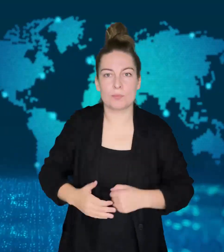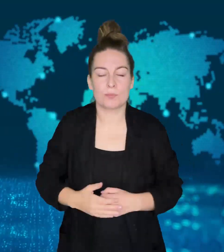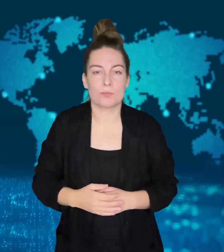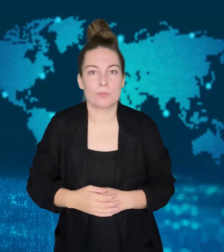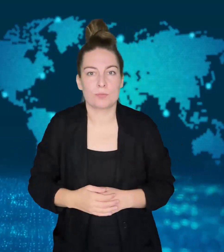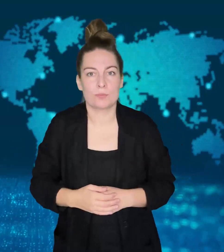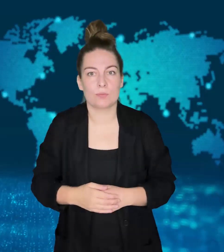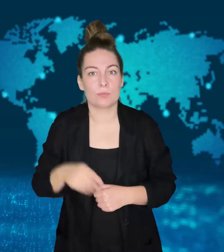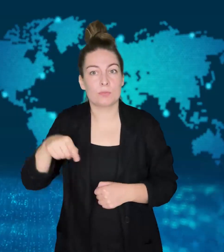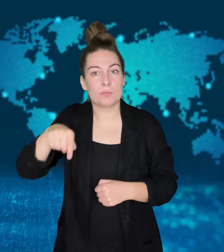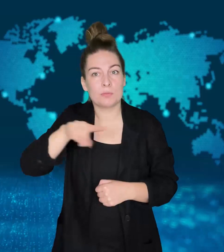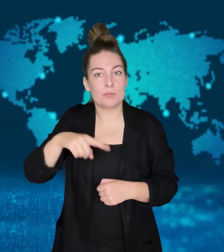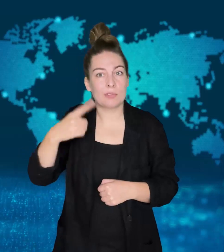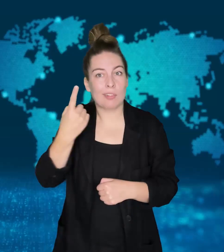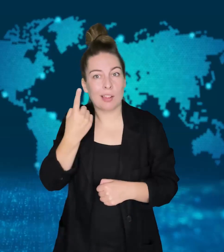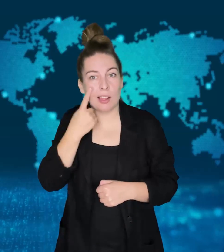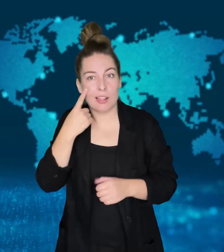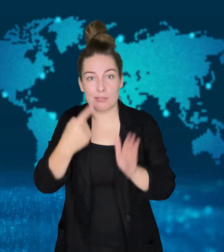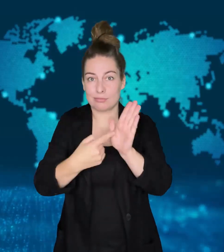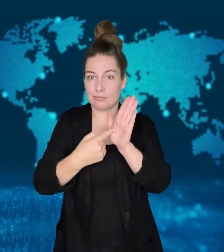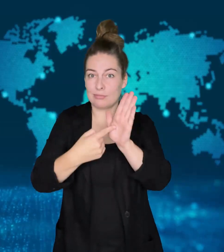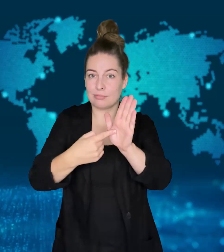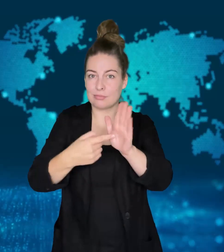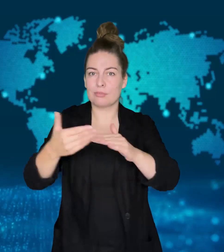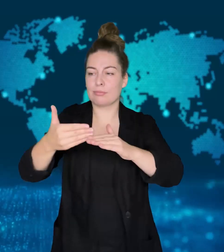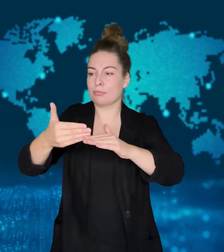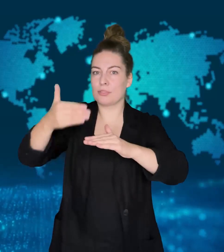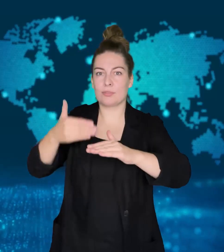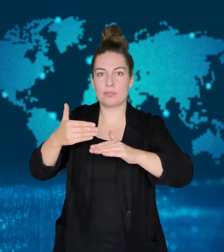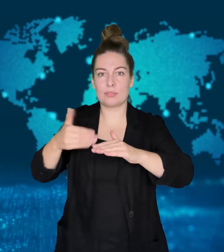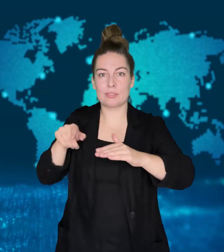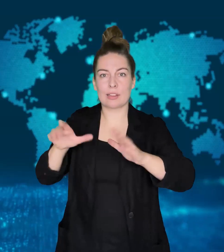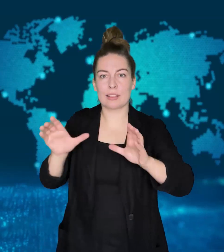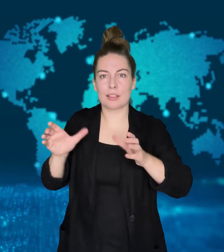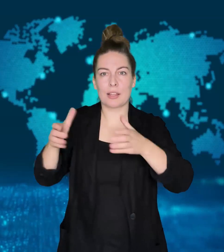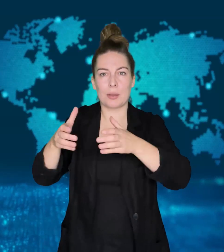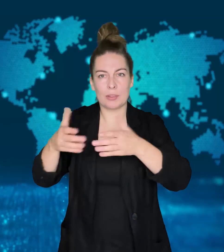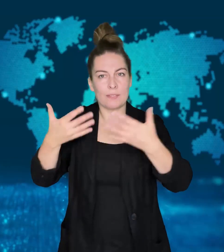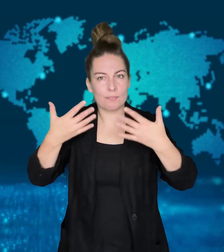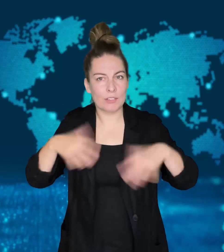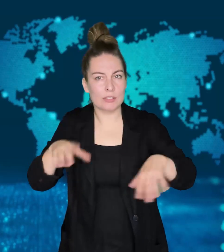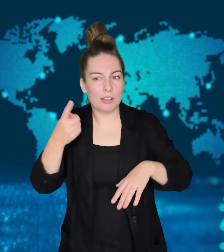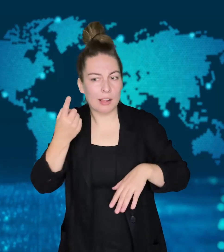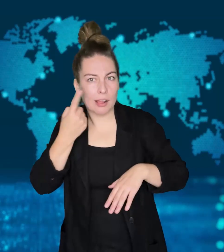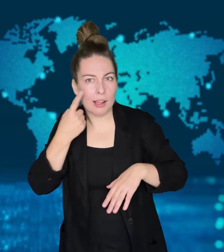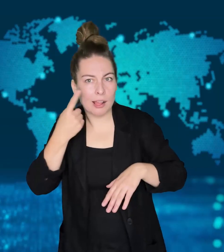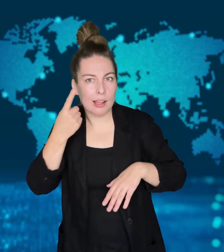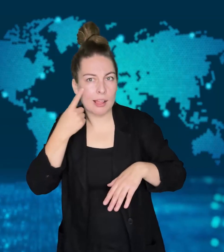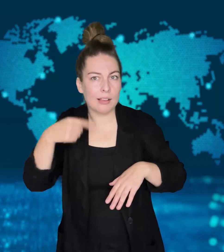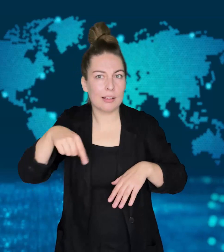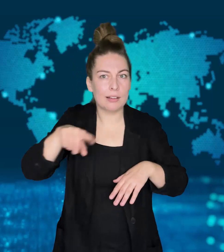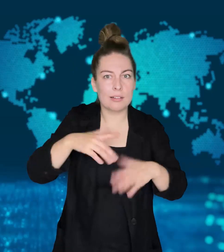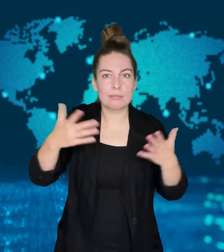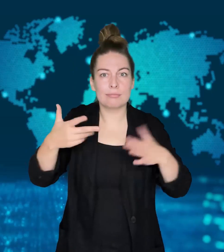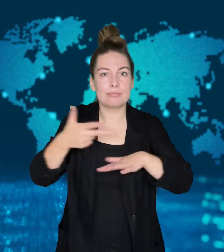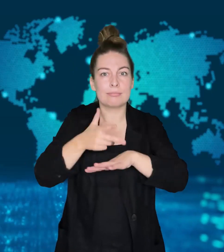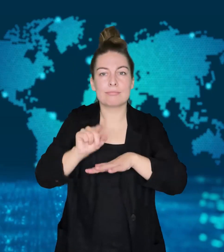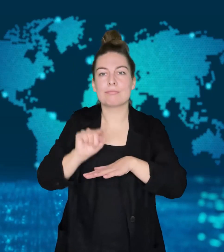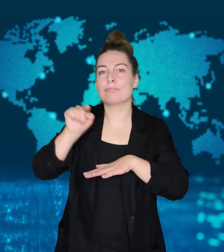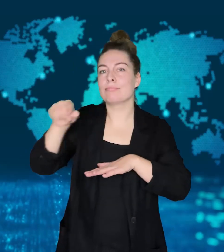The team did extensive tests in the Netherlands before the celebrated test drive.